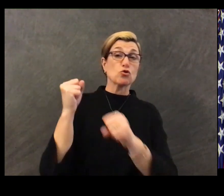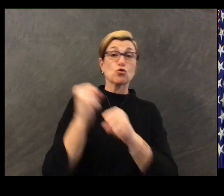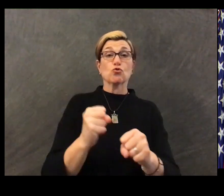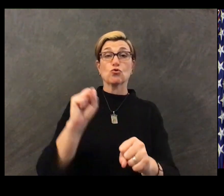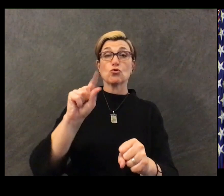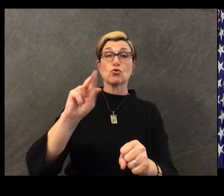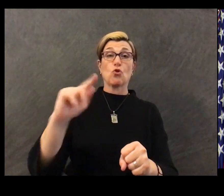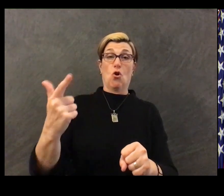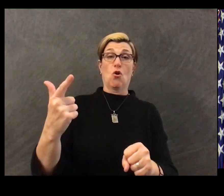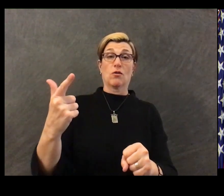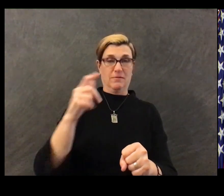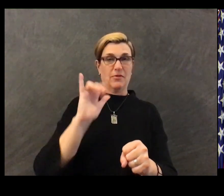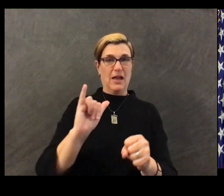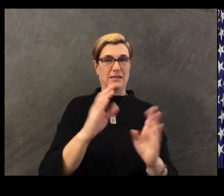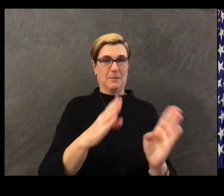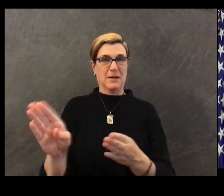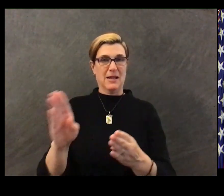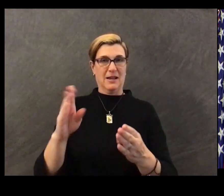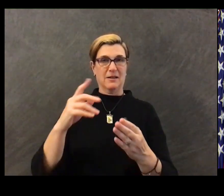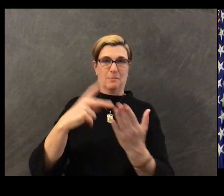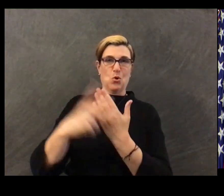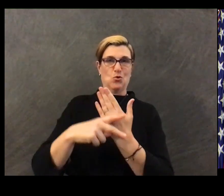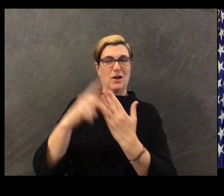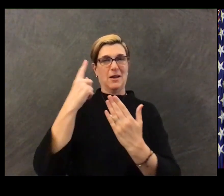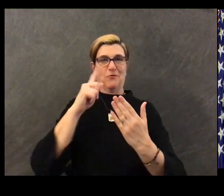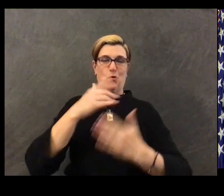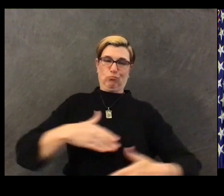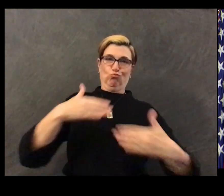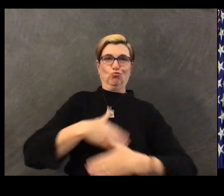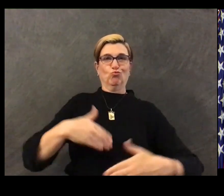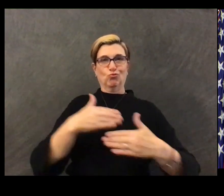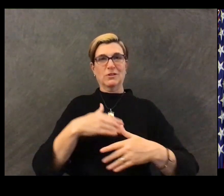crews who wanted to show support to the American medical workers who just like